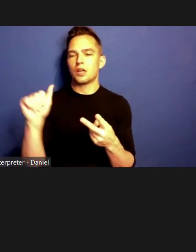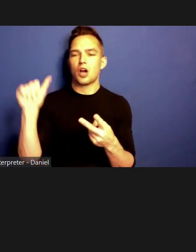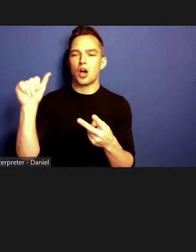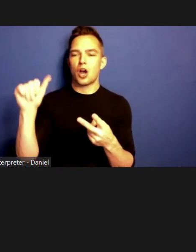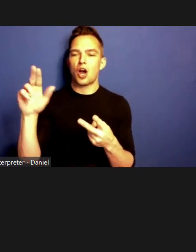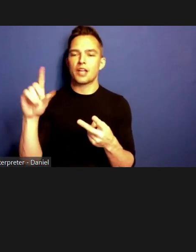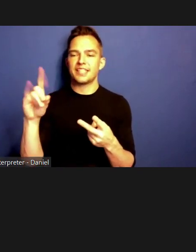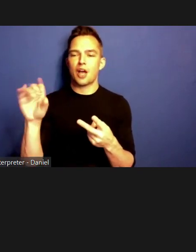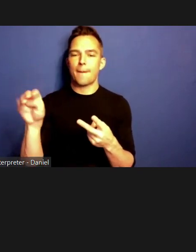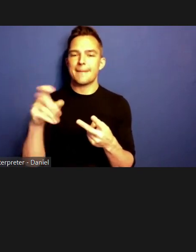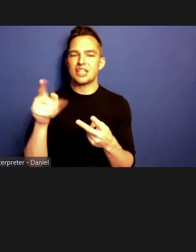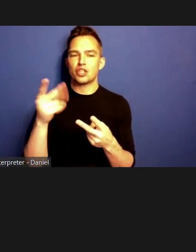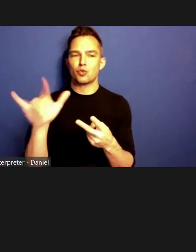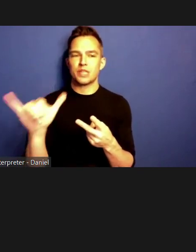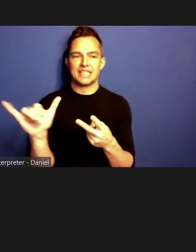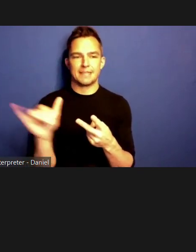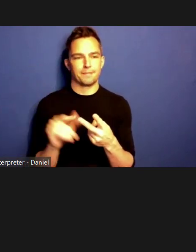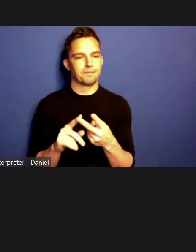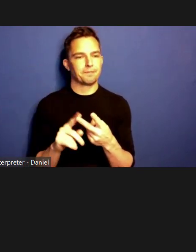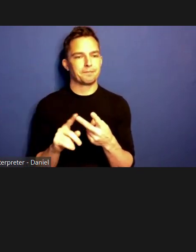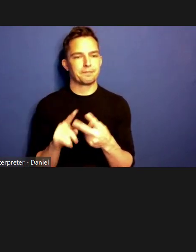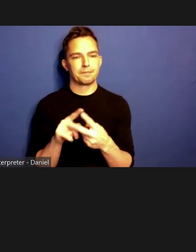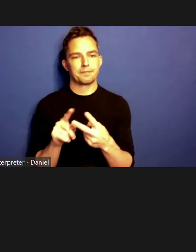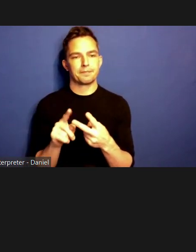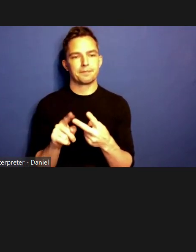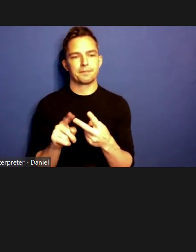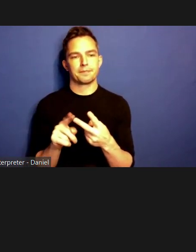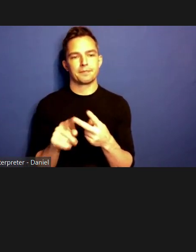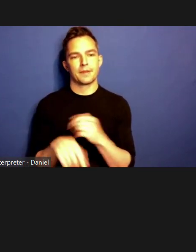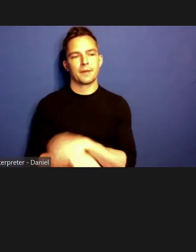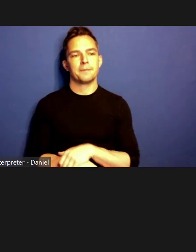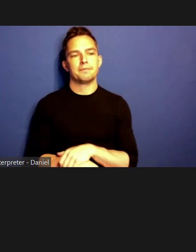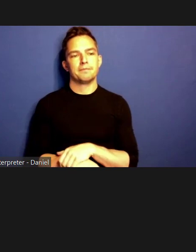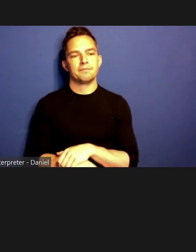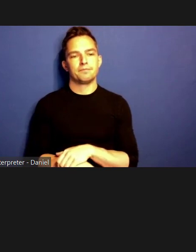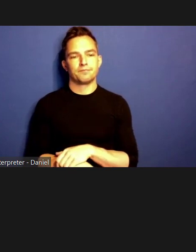Audiometry. William Eiserman: So, let's do that.